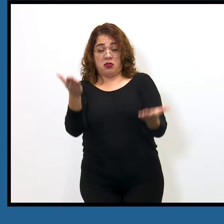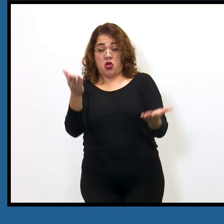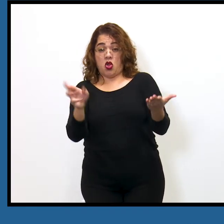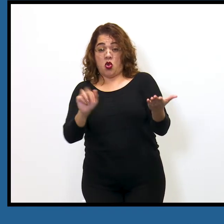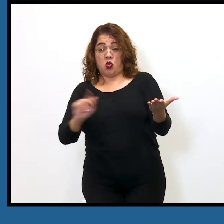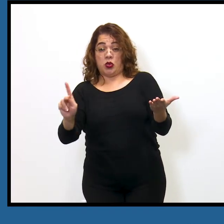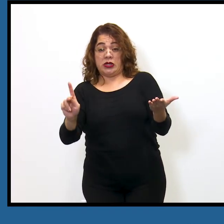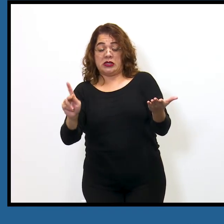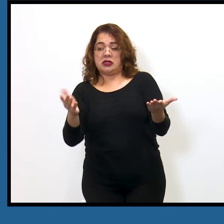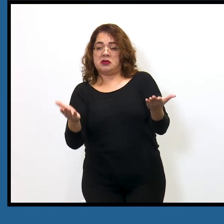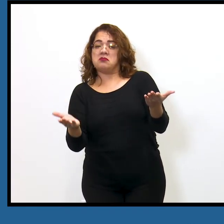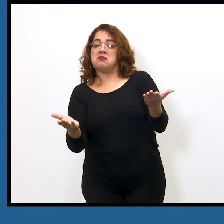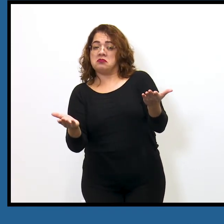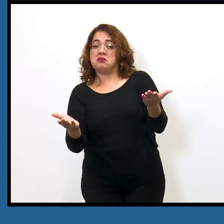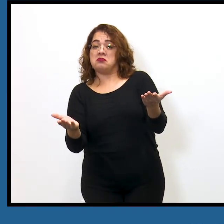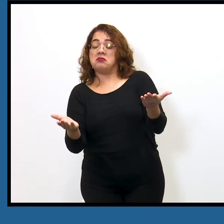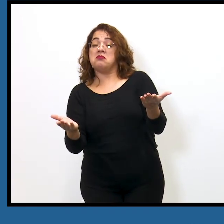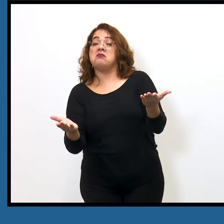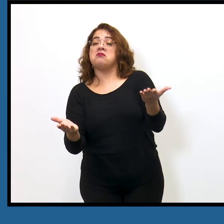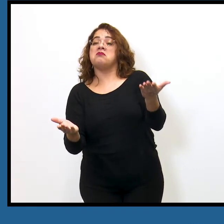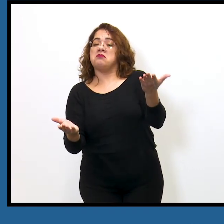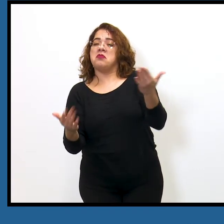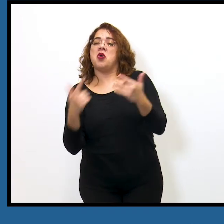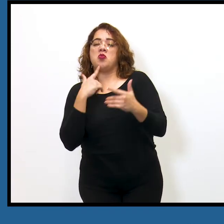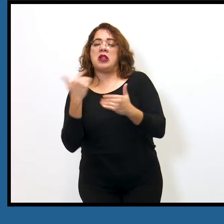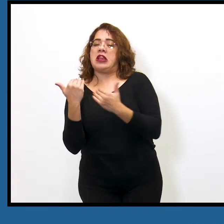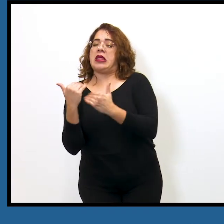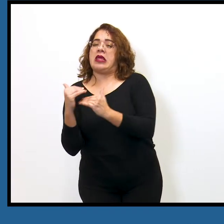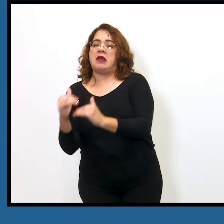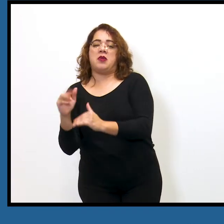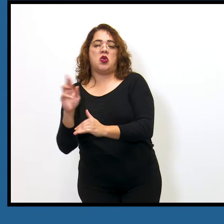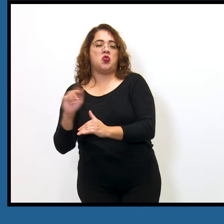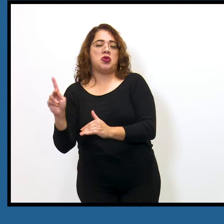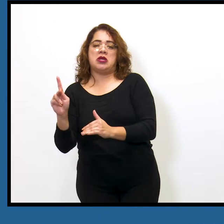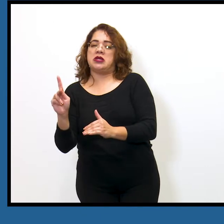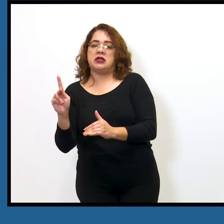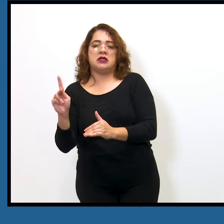be limited and that they're very confident in our recommendation for widespread vaccination